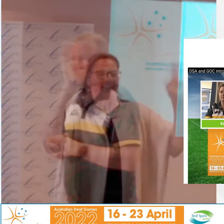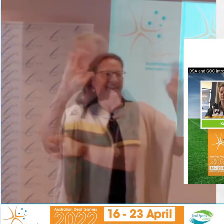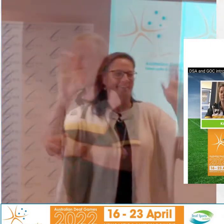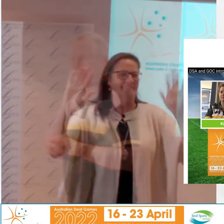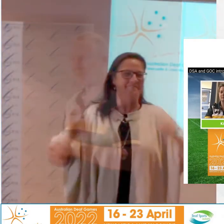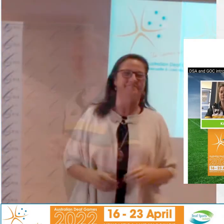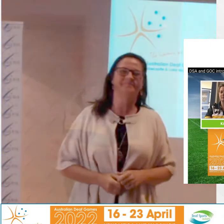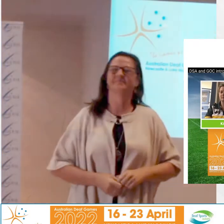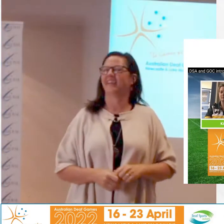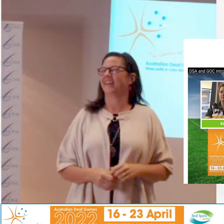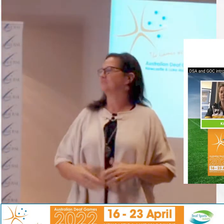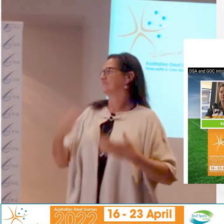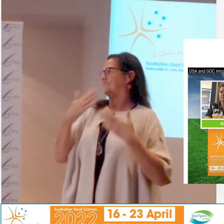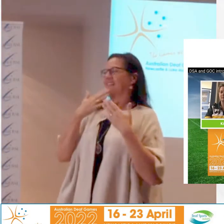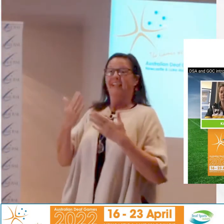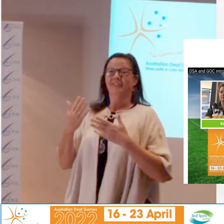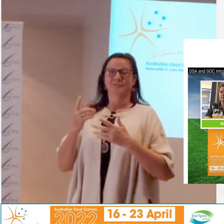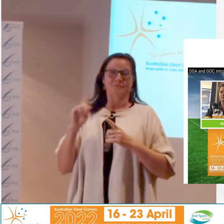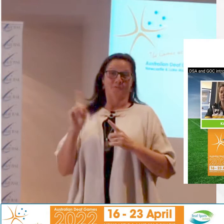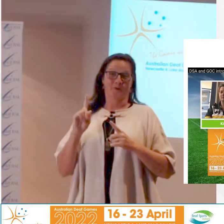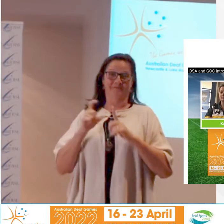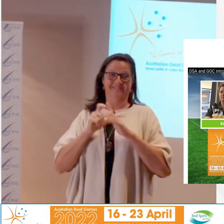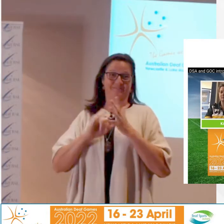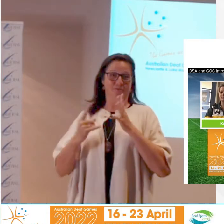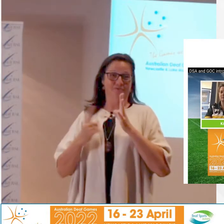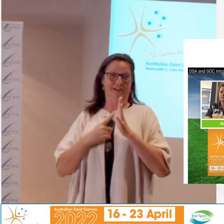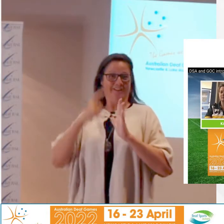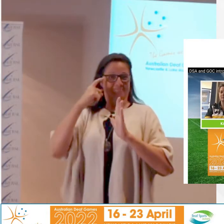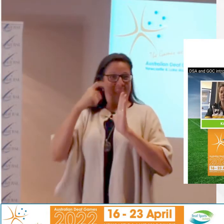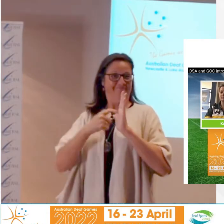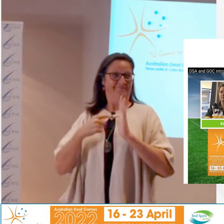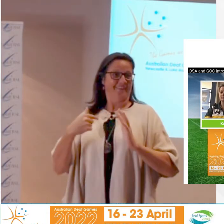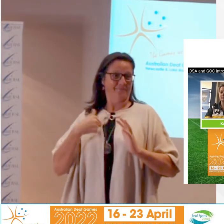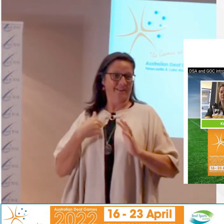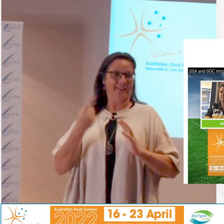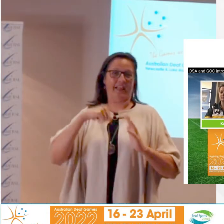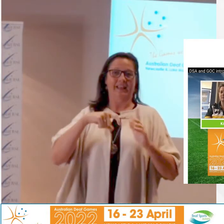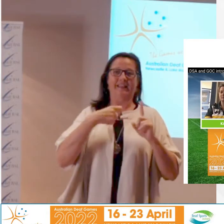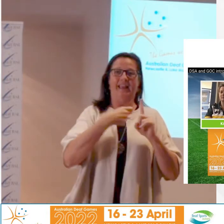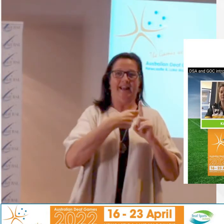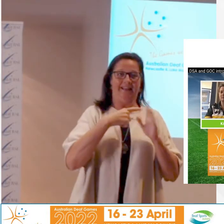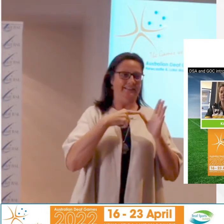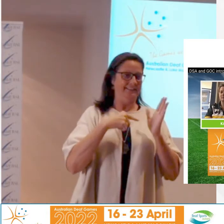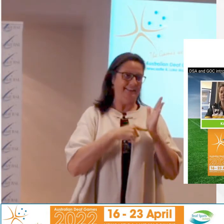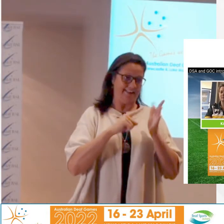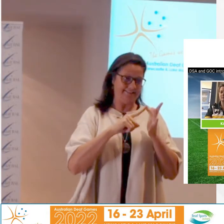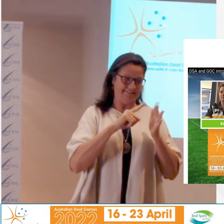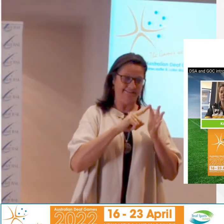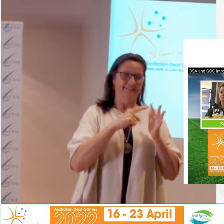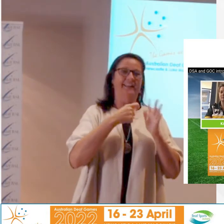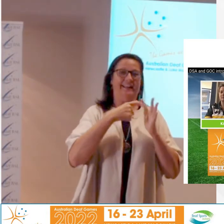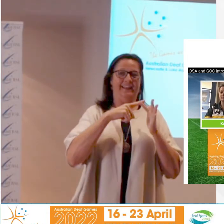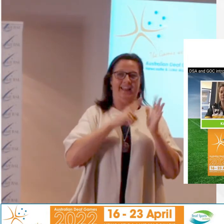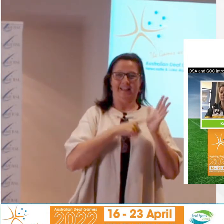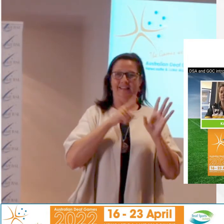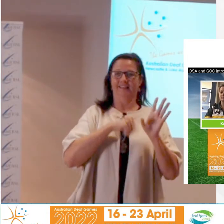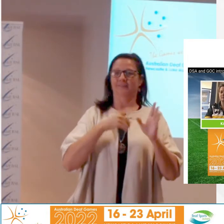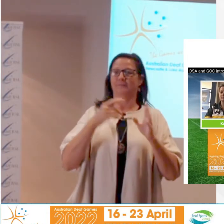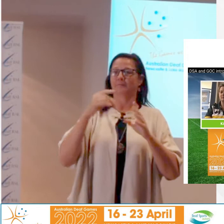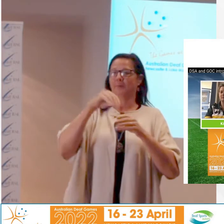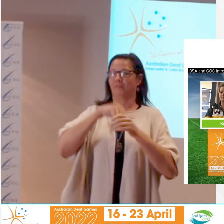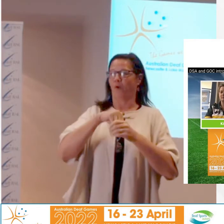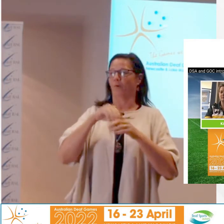hello everybody thank you to Deaf Sports Australian for giving me and Katie the opportunity